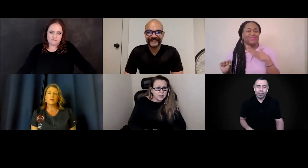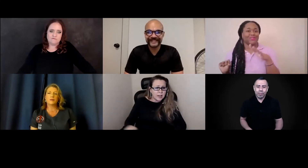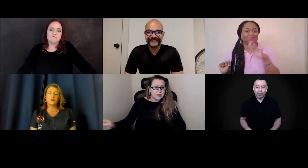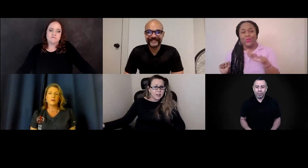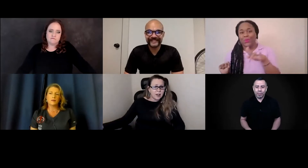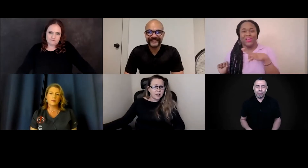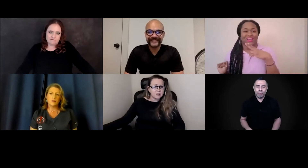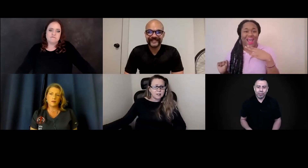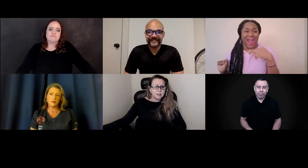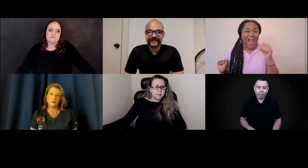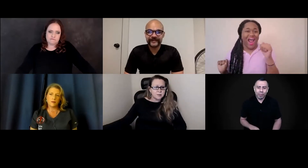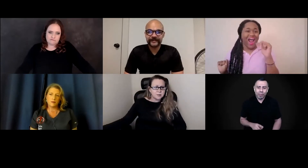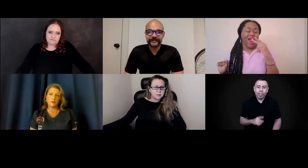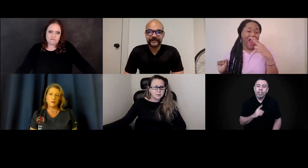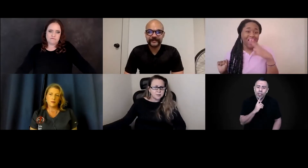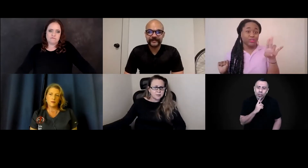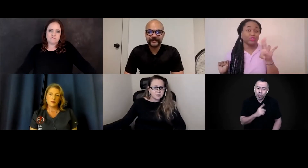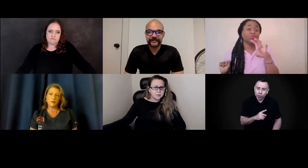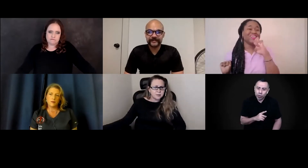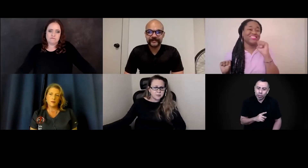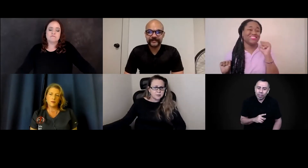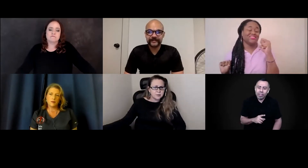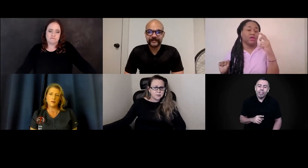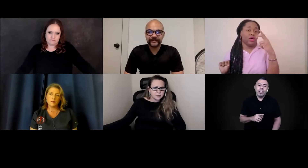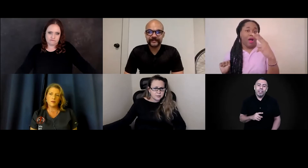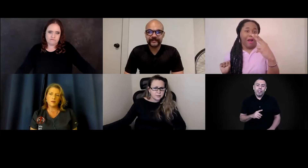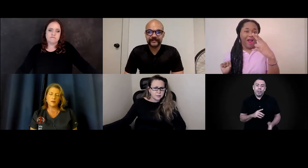Would you like to add on to that?